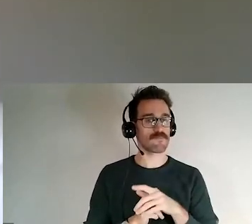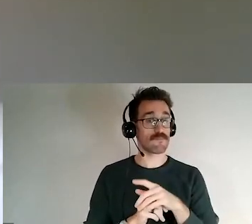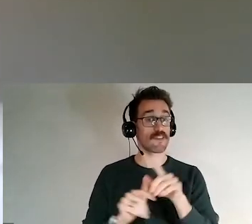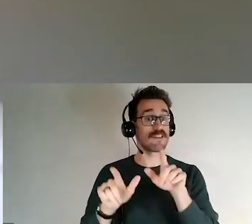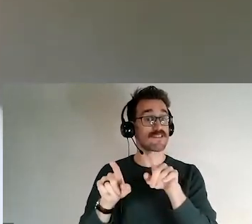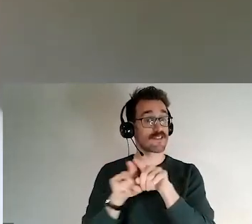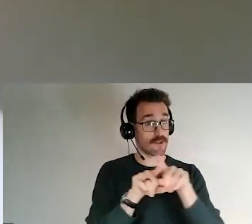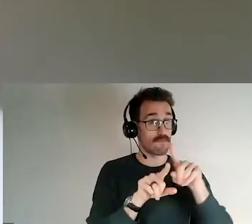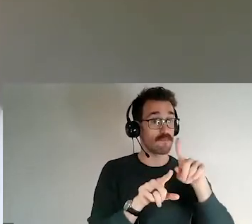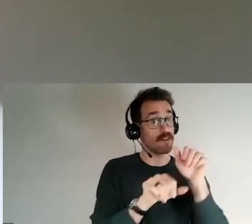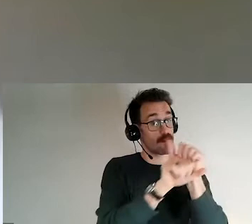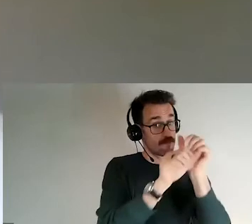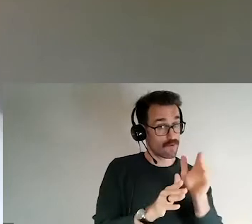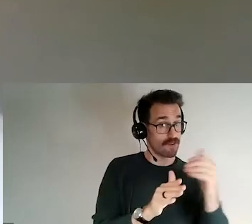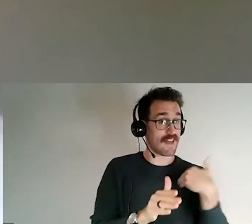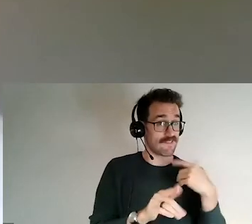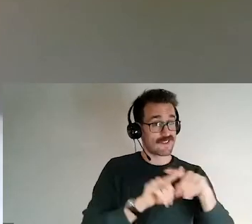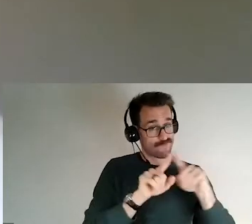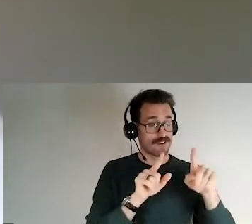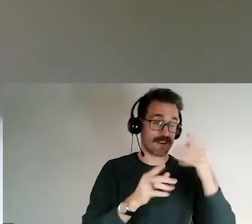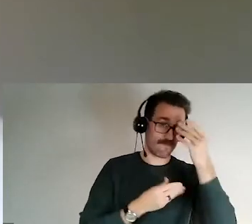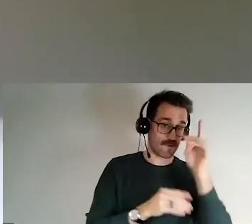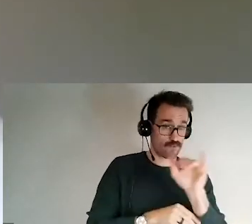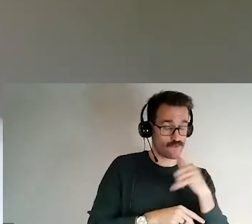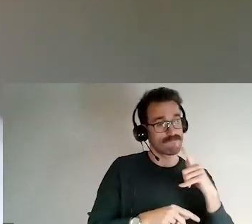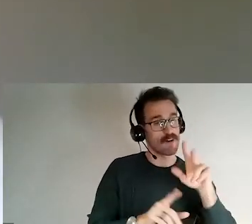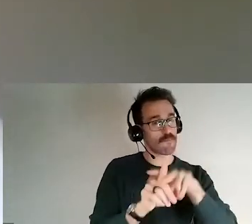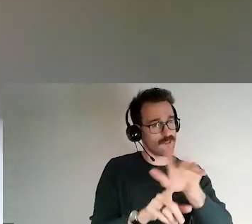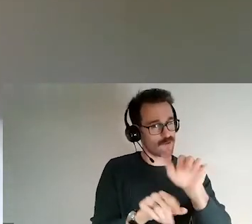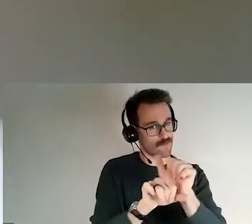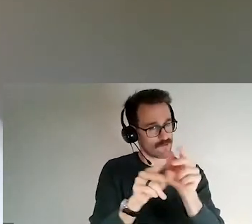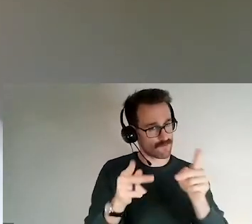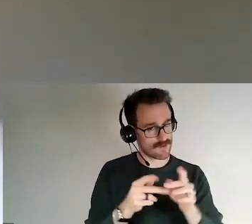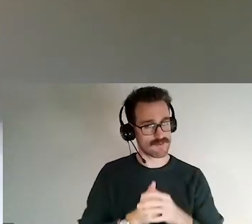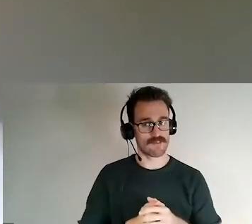at work. Three projects will be presented that seek to provide employers with the information,